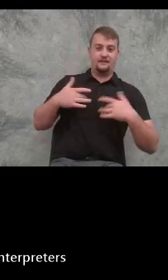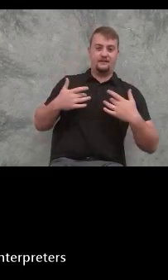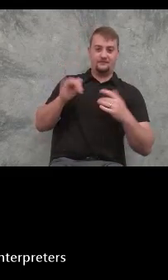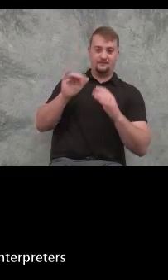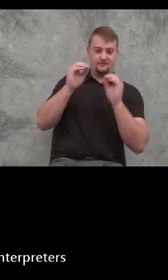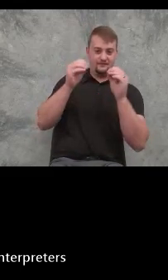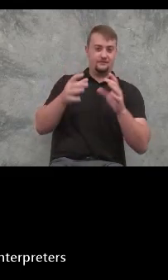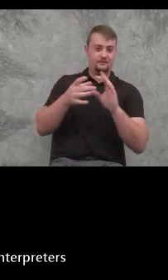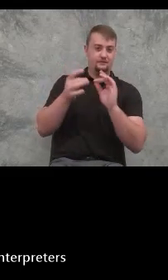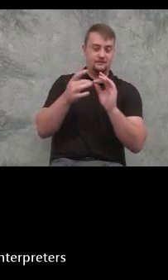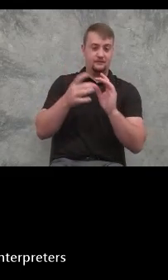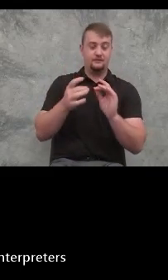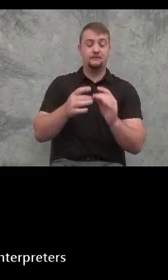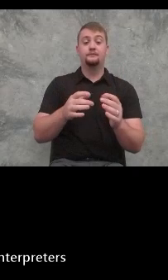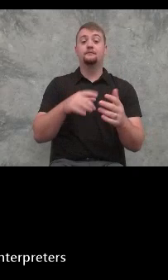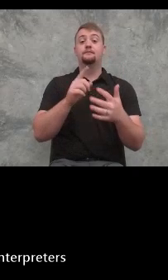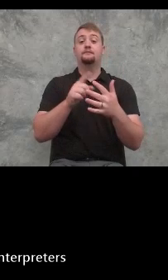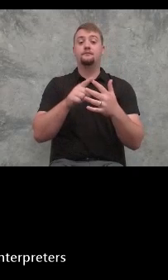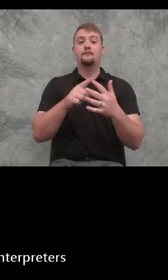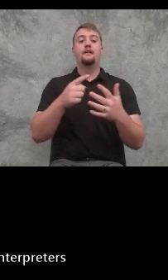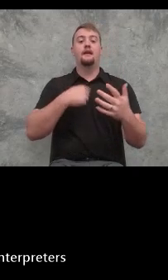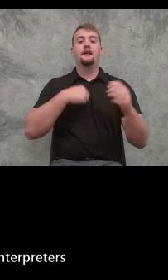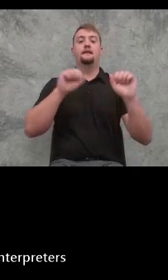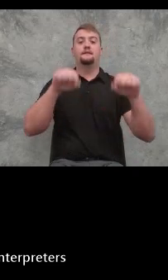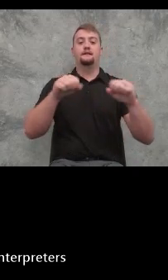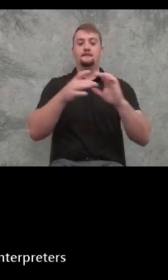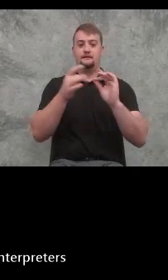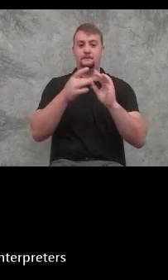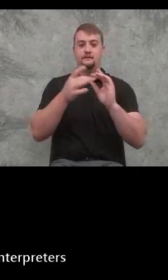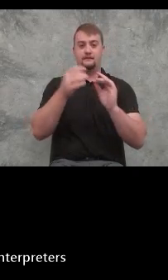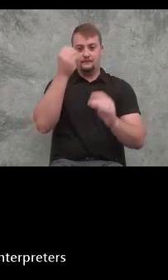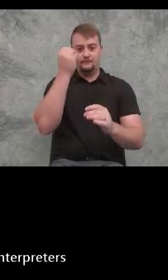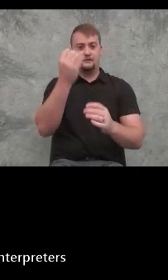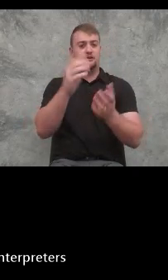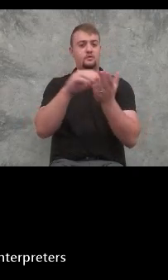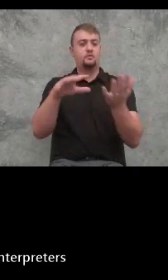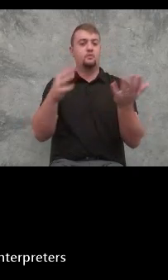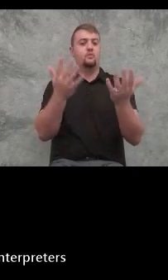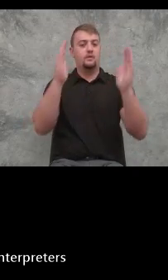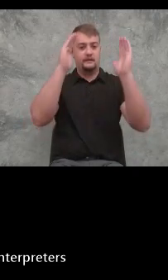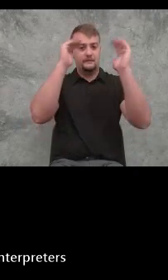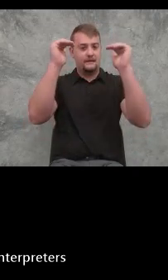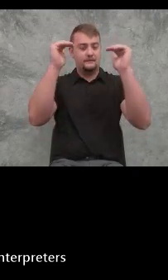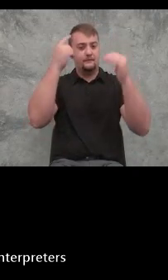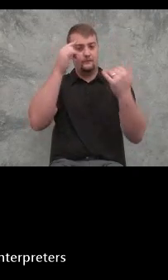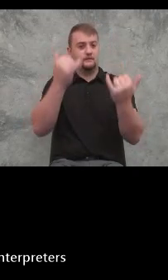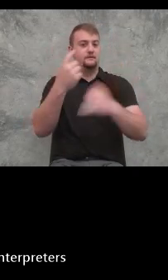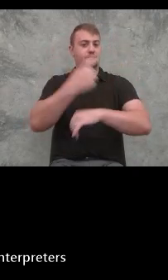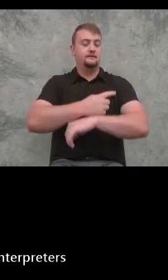using an ‘I can’ statement to let the students know what to expect for the day, showing of